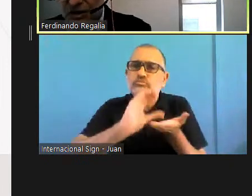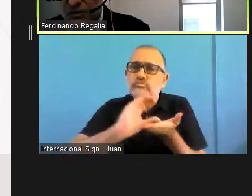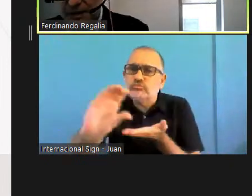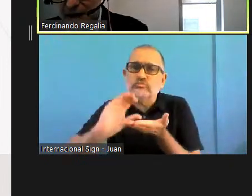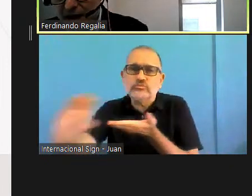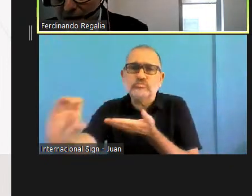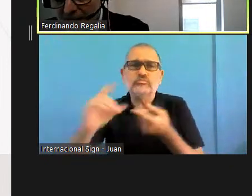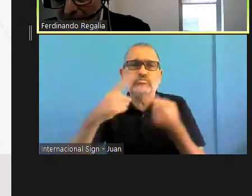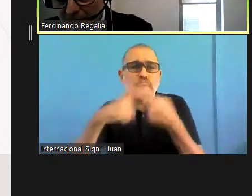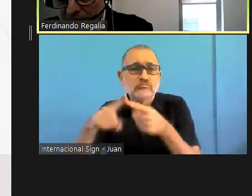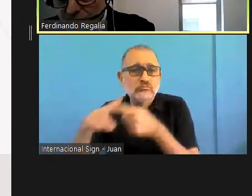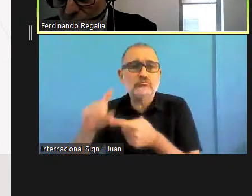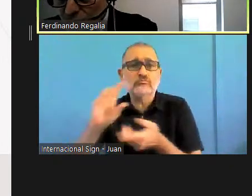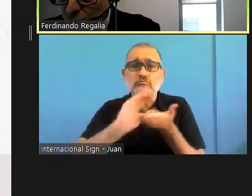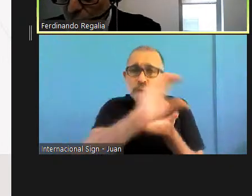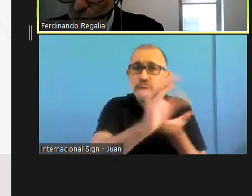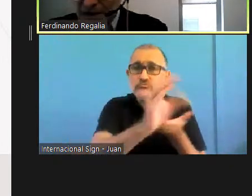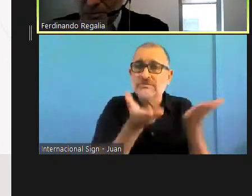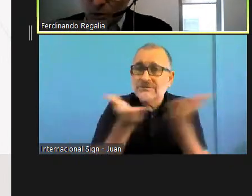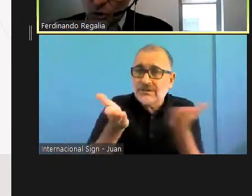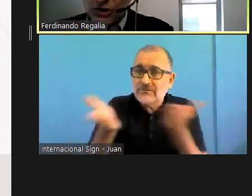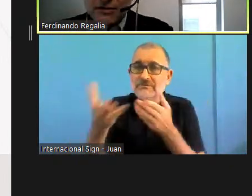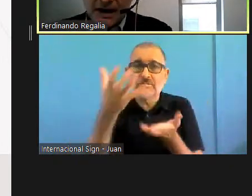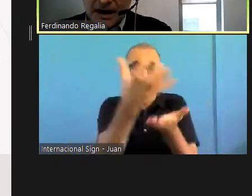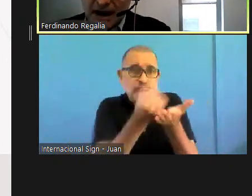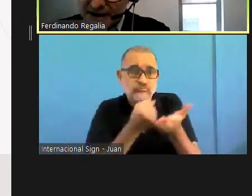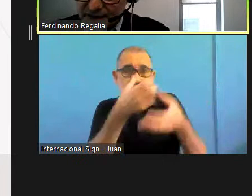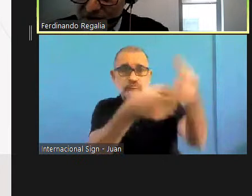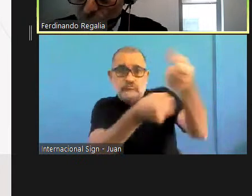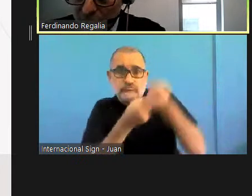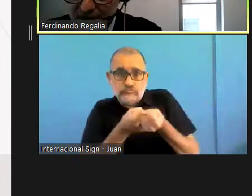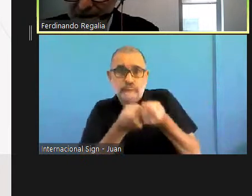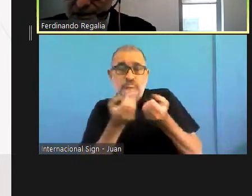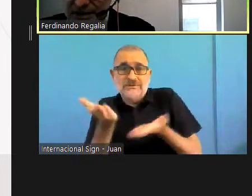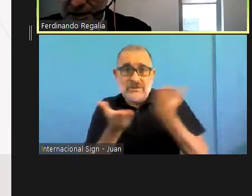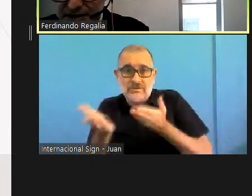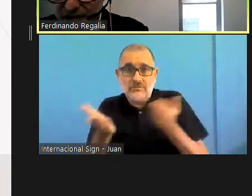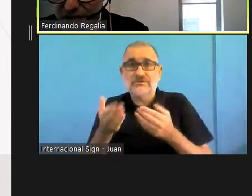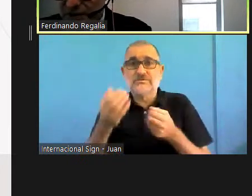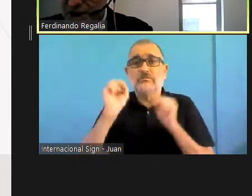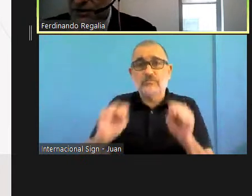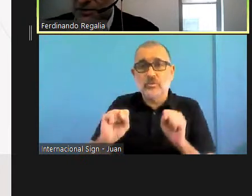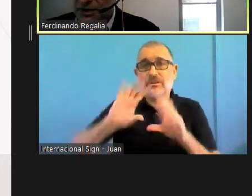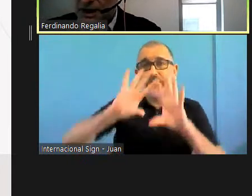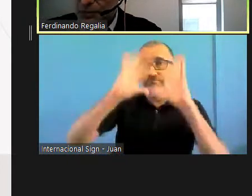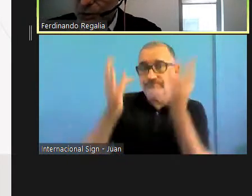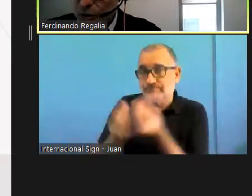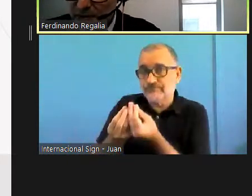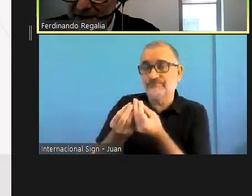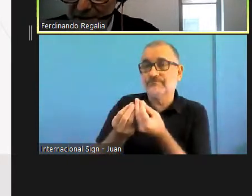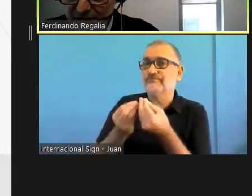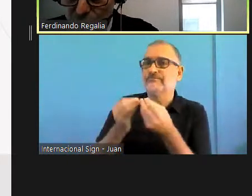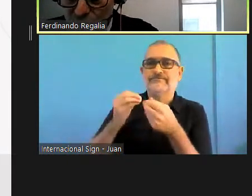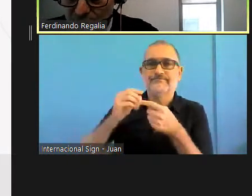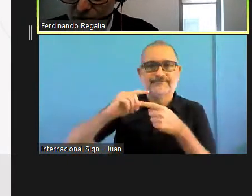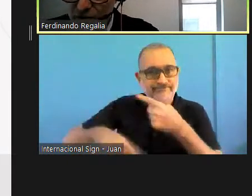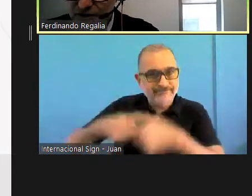So to conclude, health promotion and service quality, digital transformation, and improving the use of resources